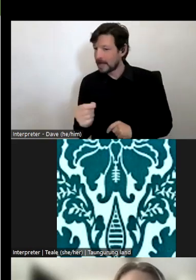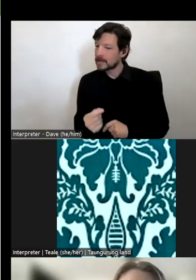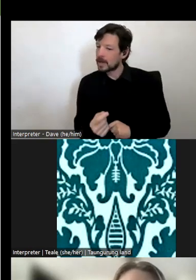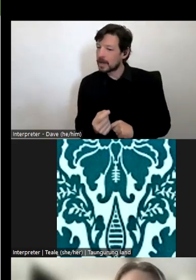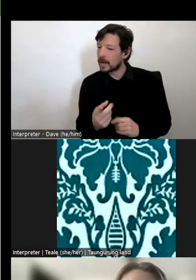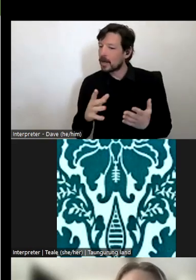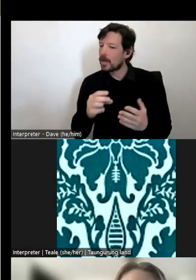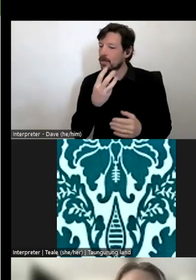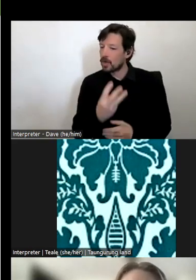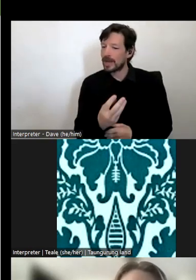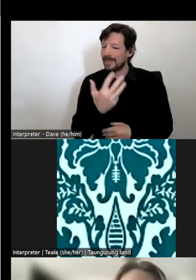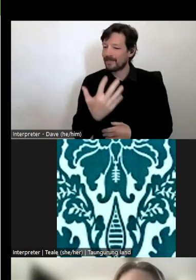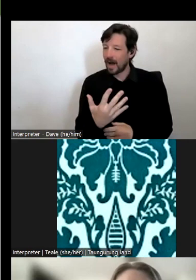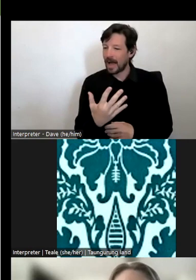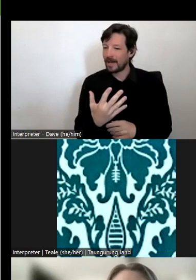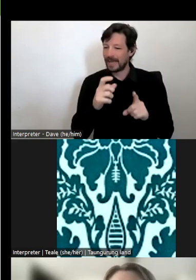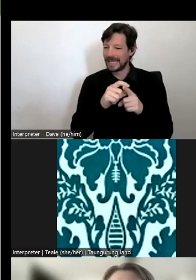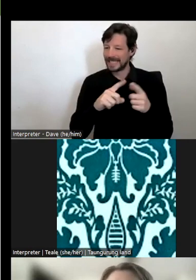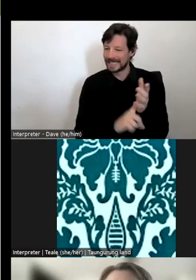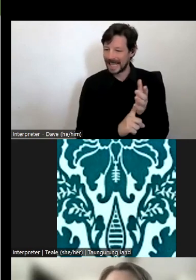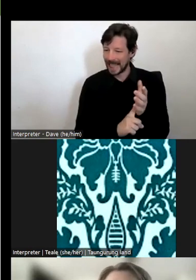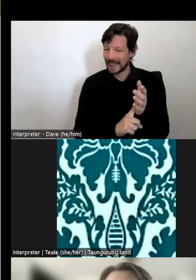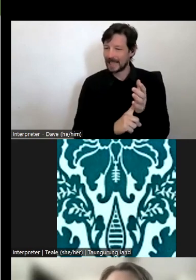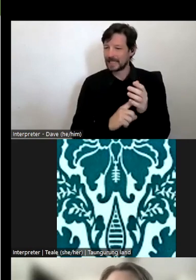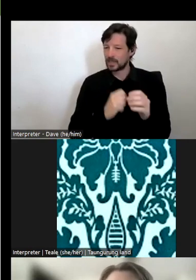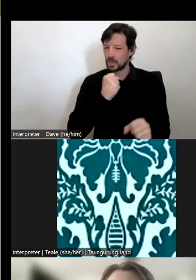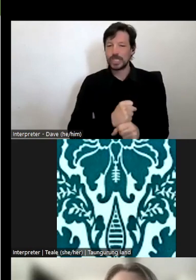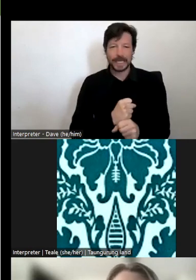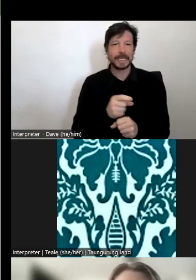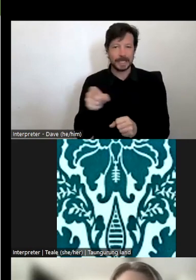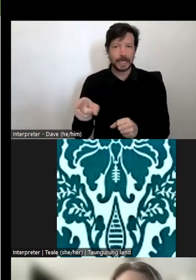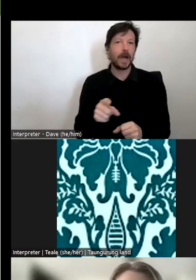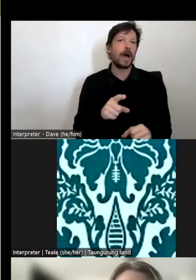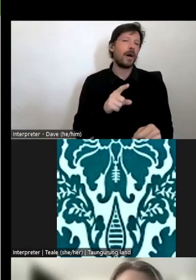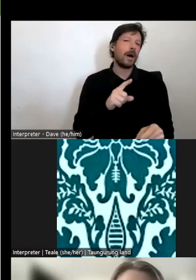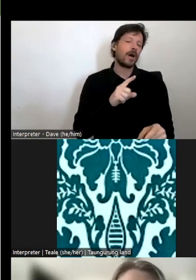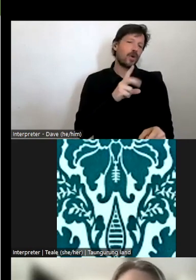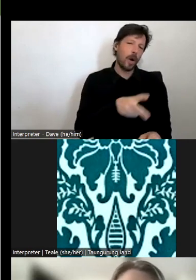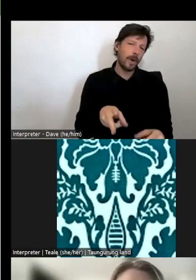So that's a variant that's most common in people from European backgrounds.